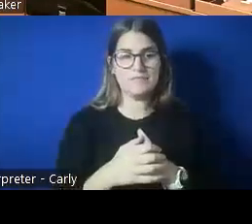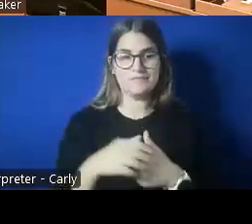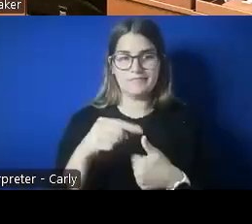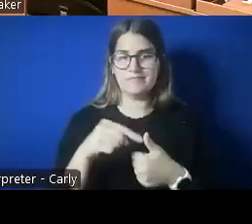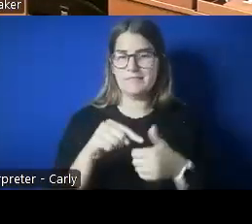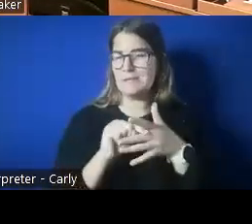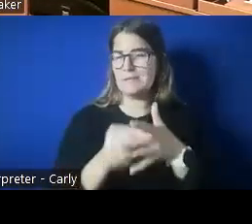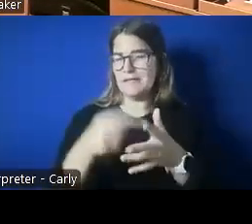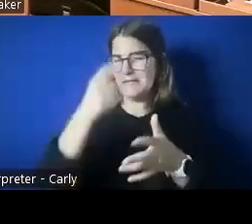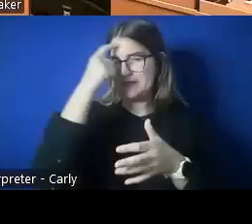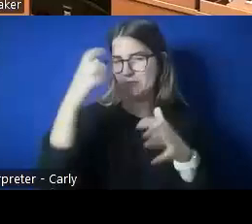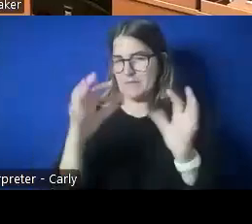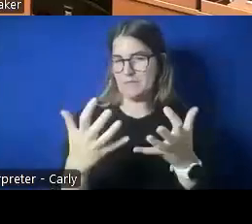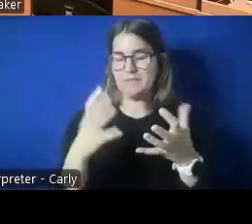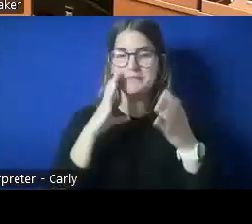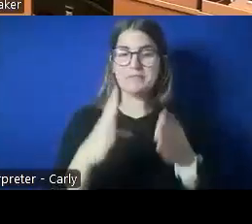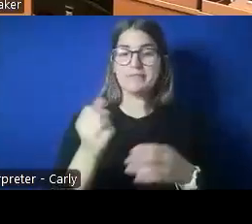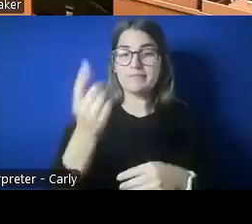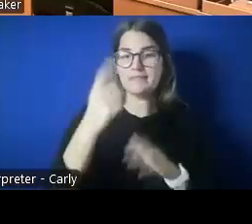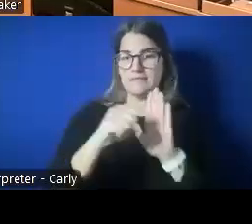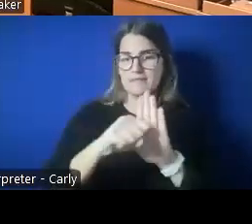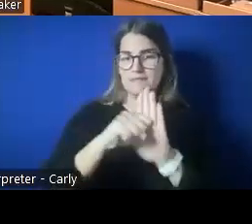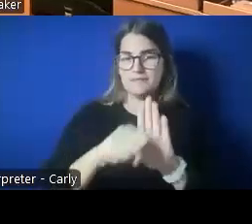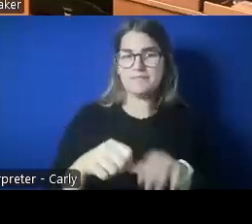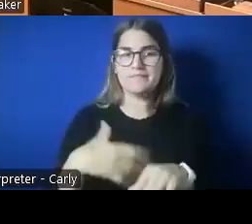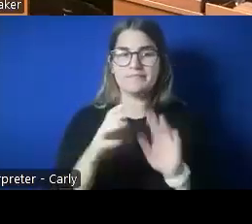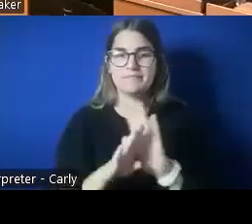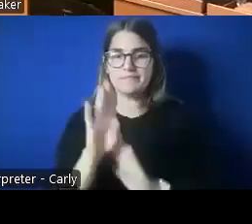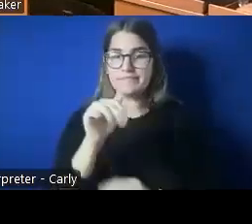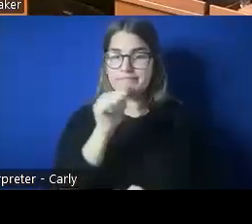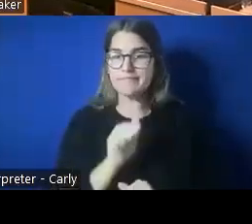group focused on understanding symptoms and developing coping strategies to manage them